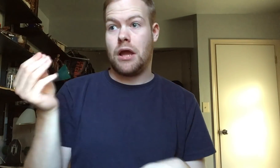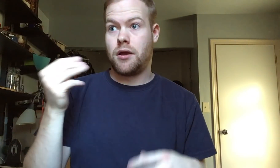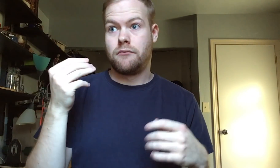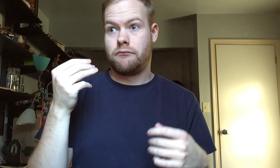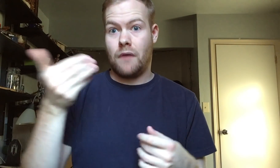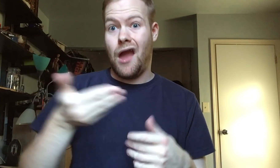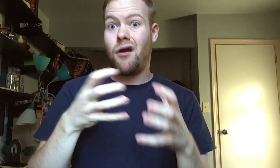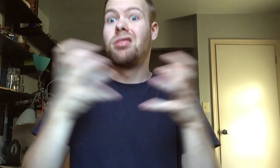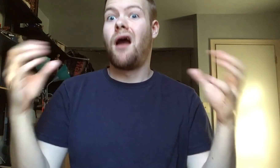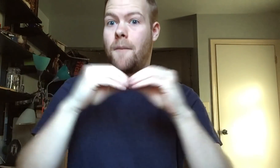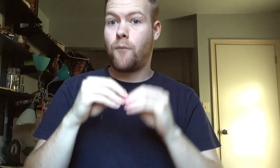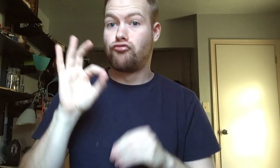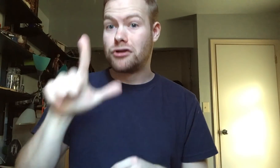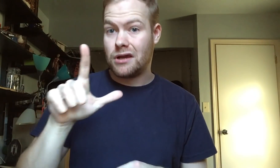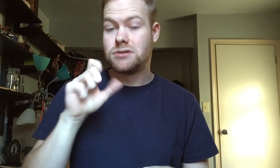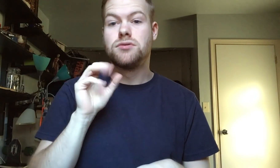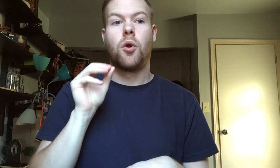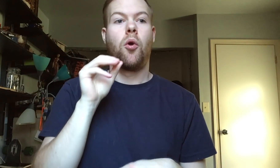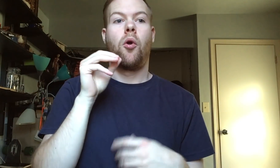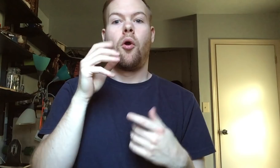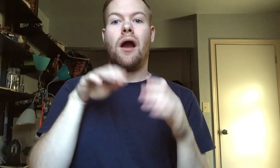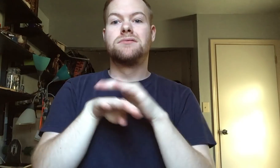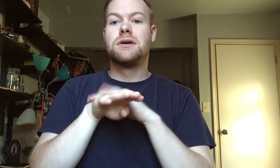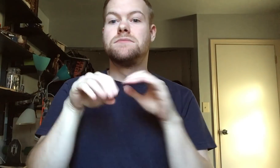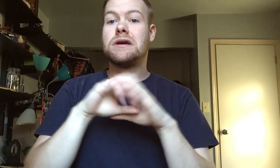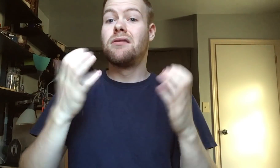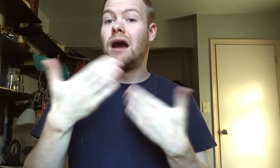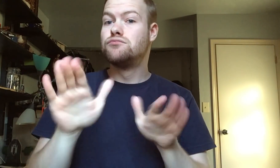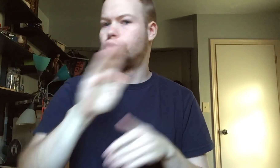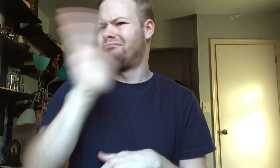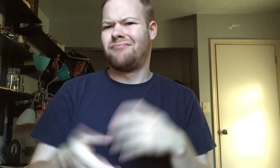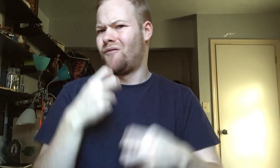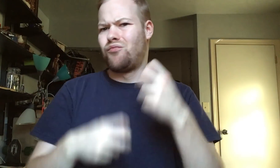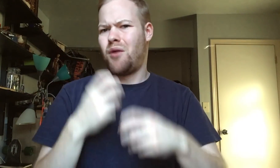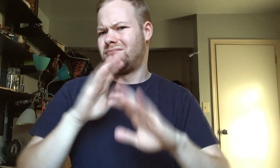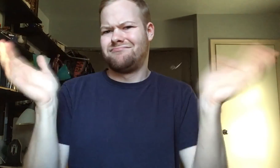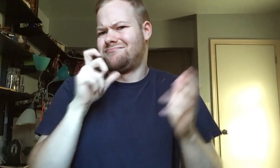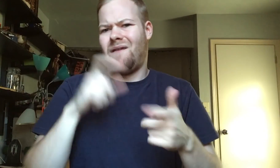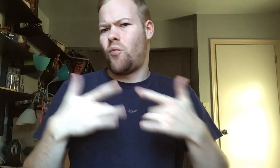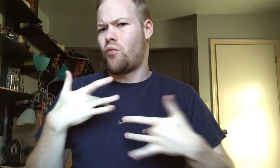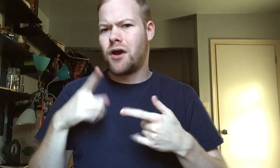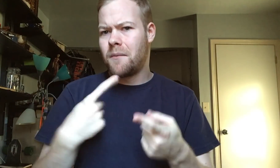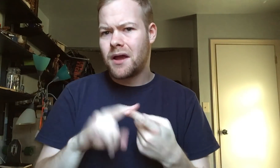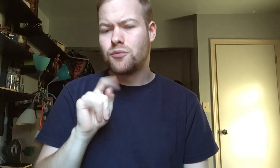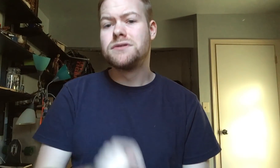And they hire a lot more freelancers. So accessibility in the classroom was never a problem, I never had to worry about it.